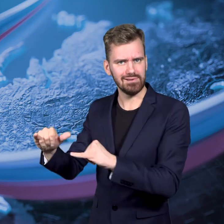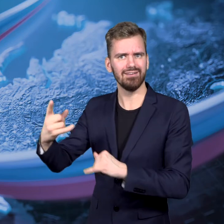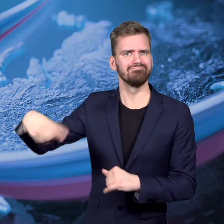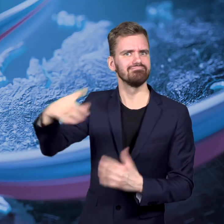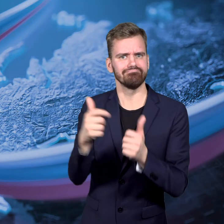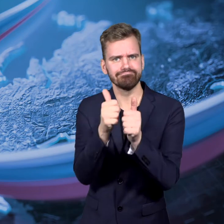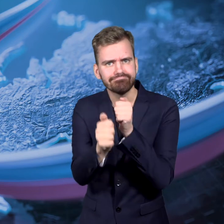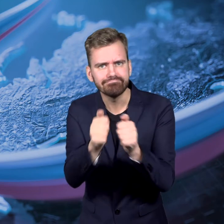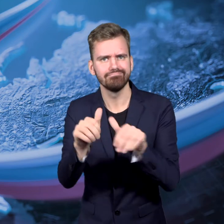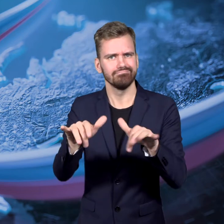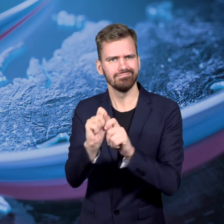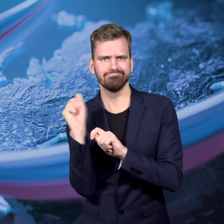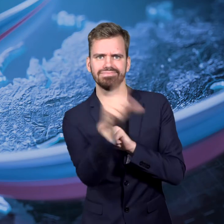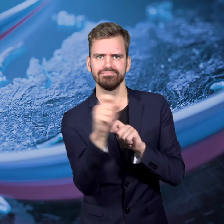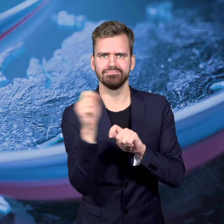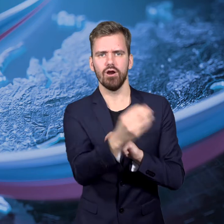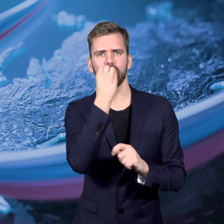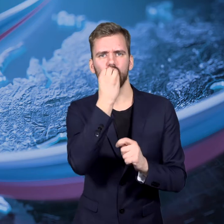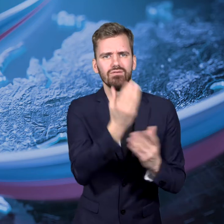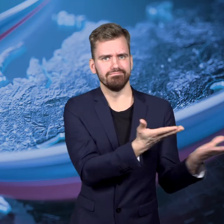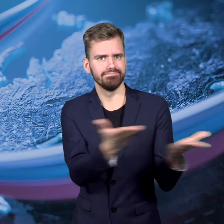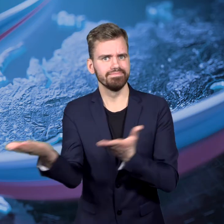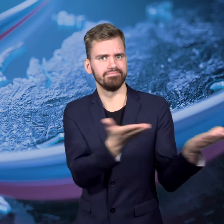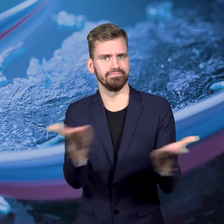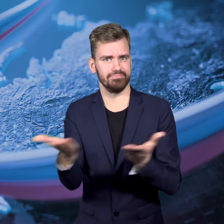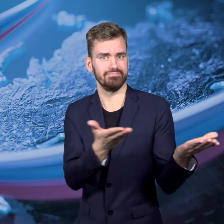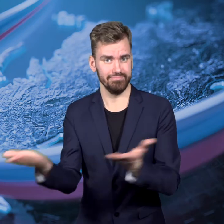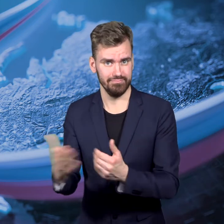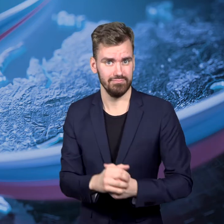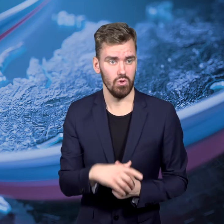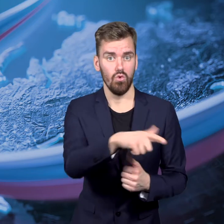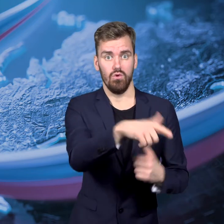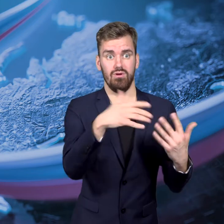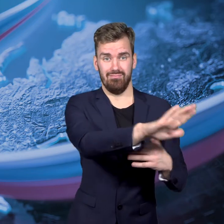food delivery service has become very popular,